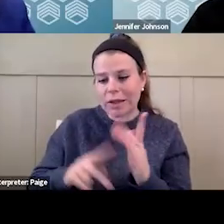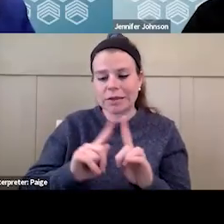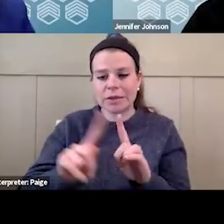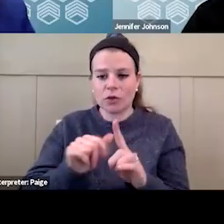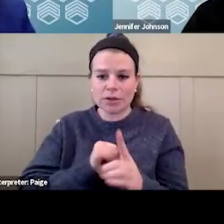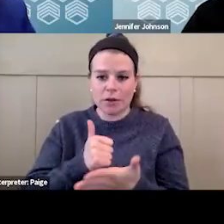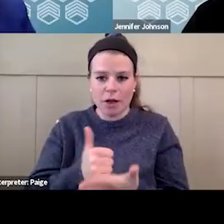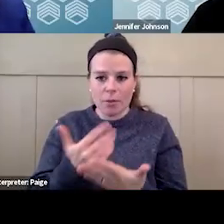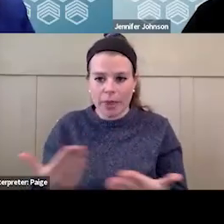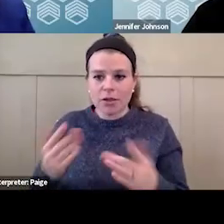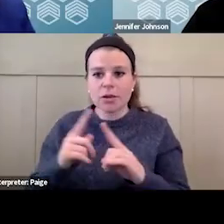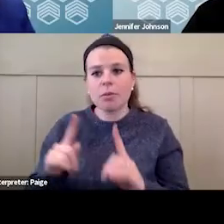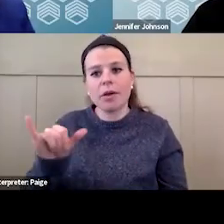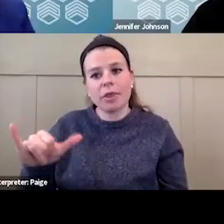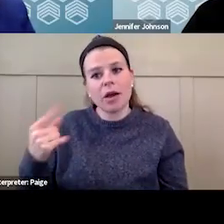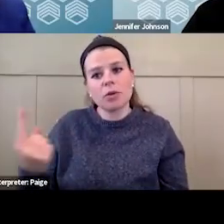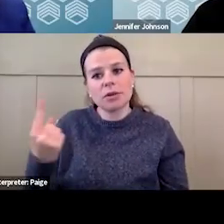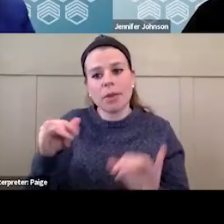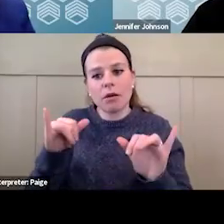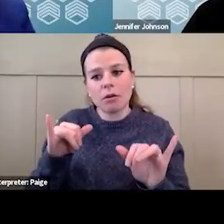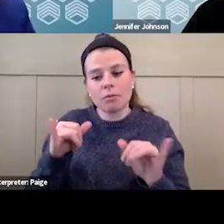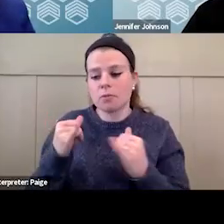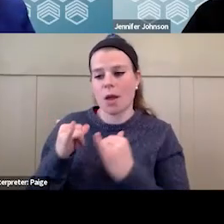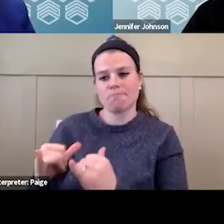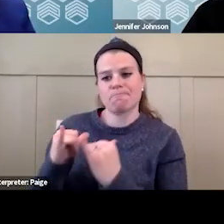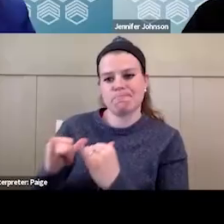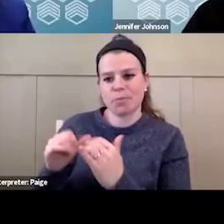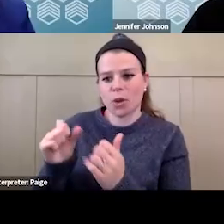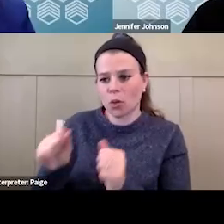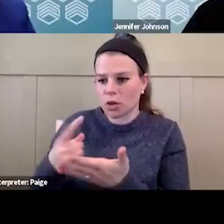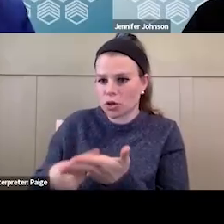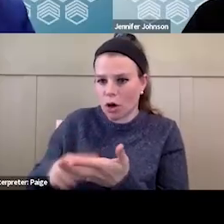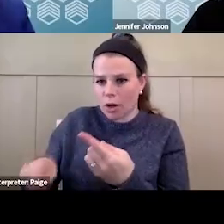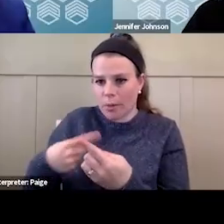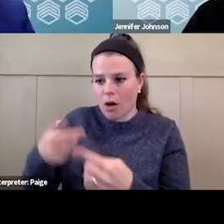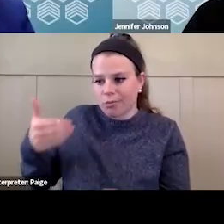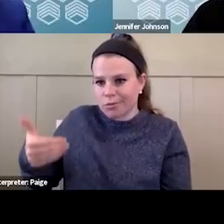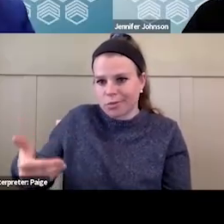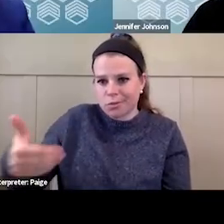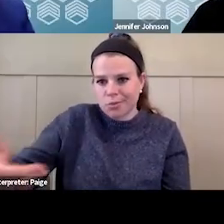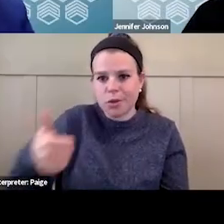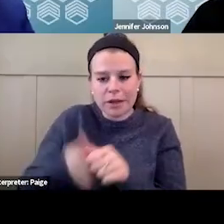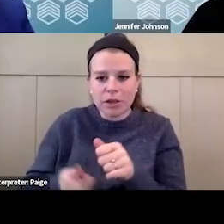But that was something common that we could talk about from court appearance to court appearance. And it was important.